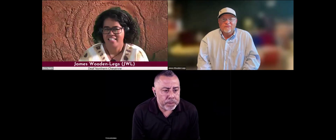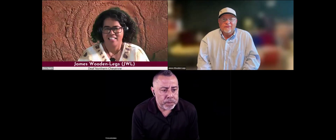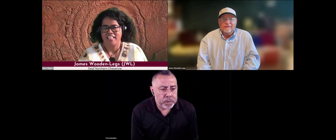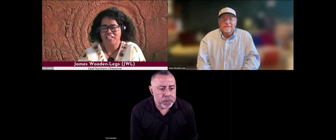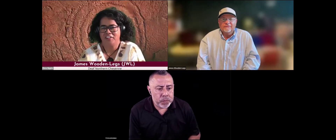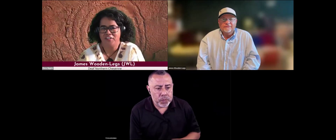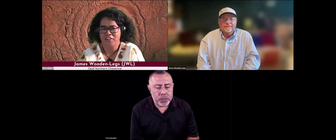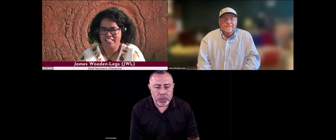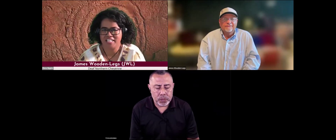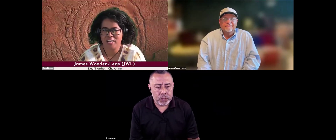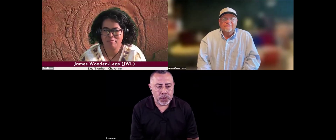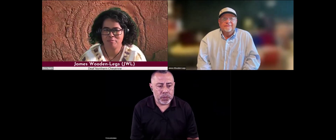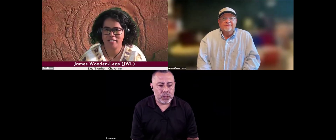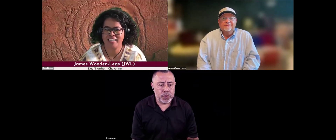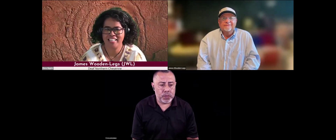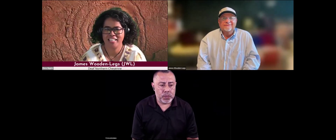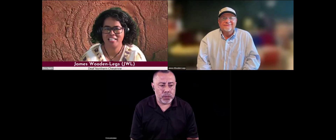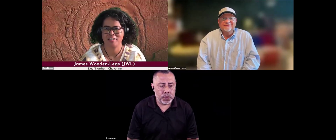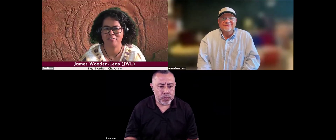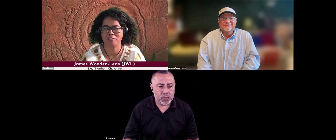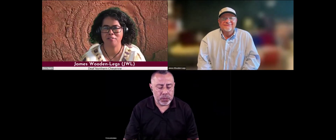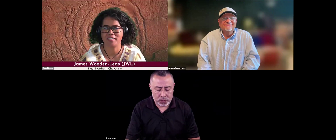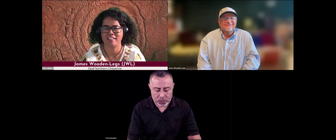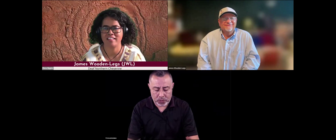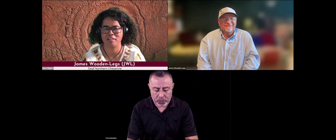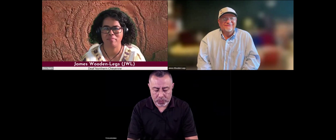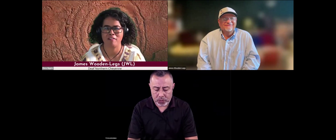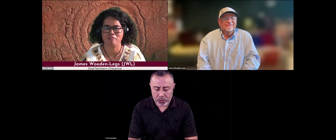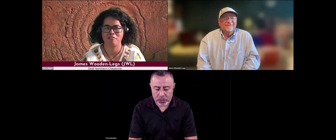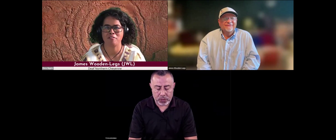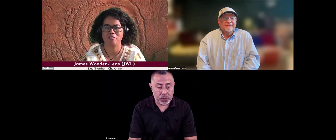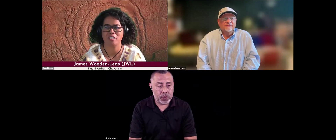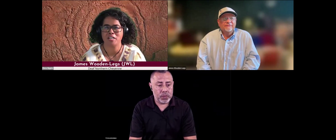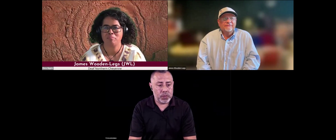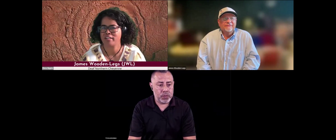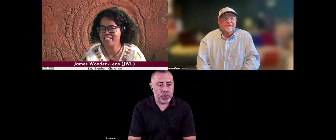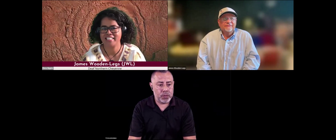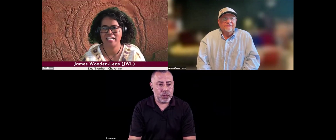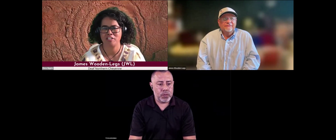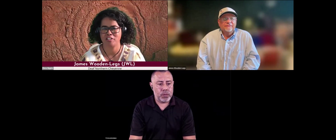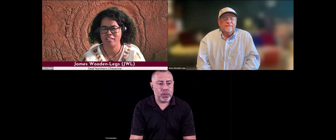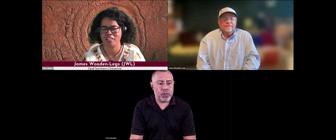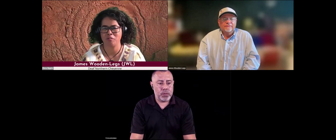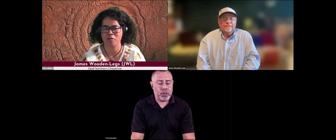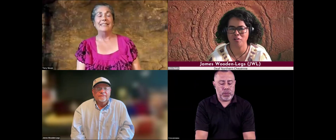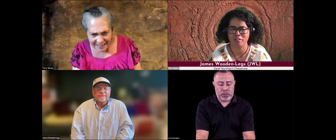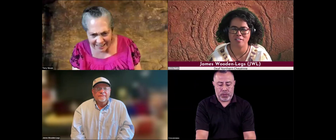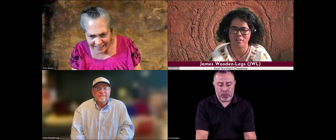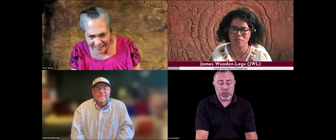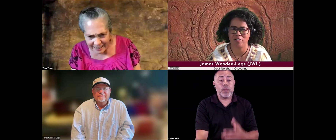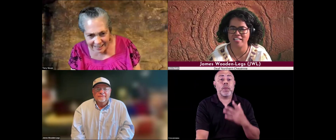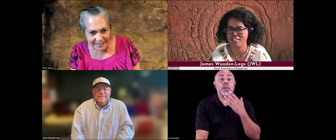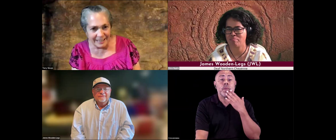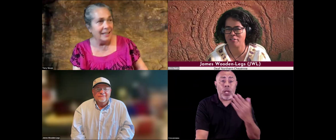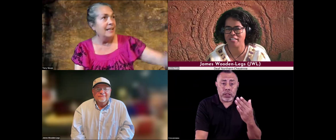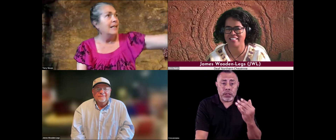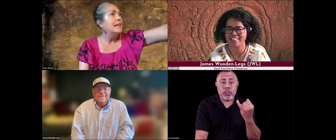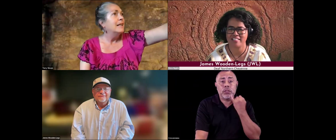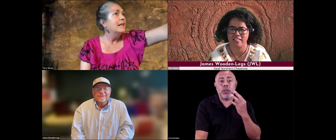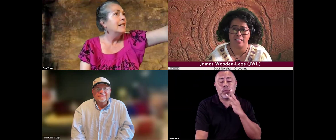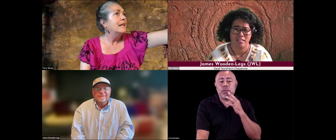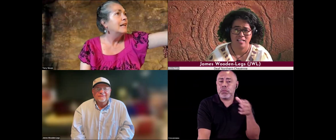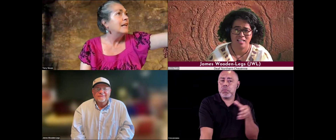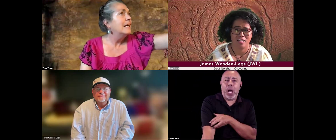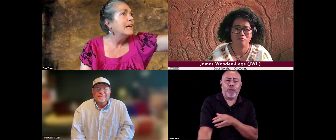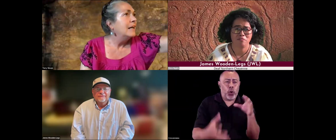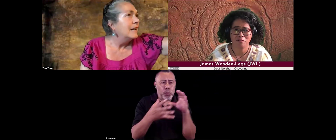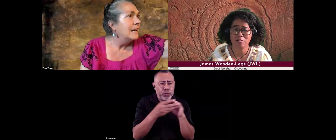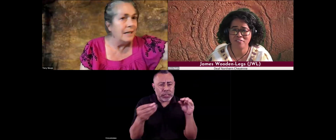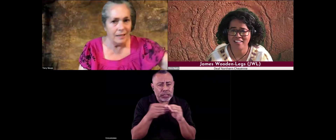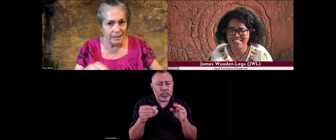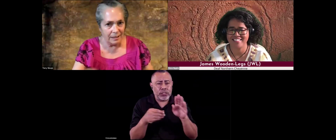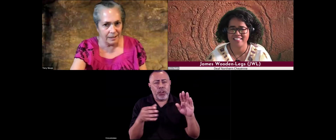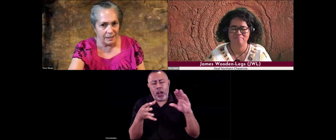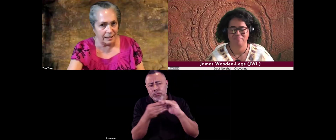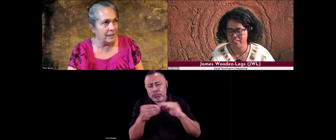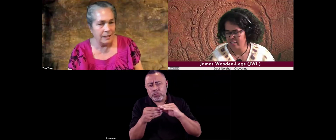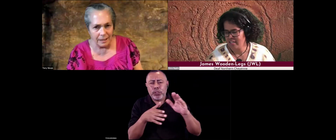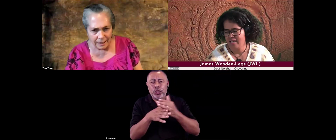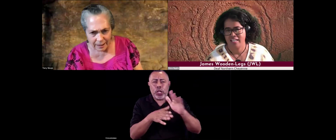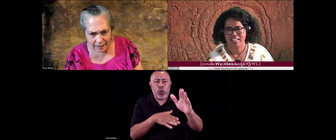Thank you, James Woodenlegs for that powerful. Presentation and words from your experience. For all of us.